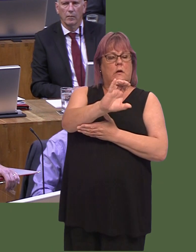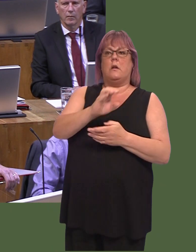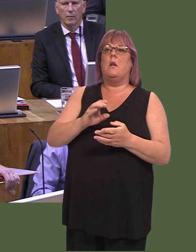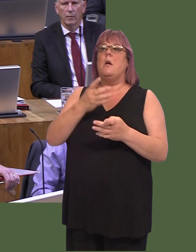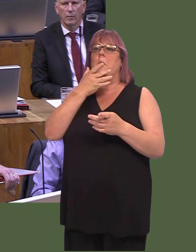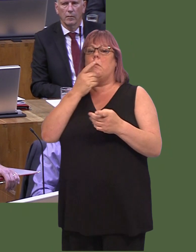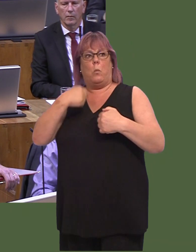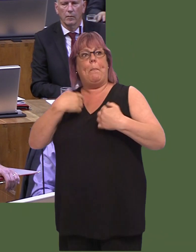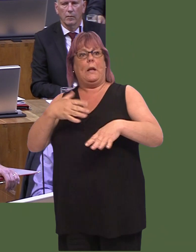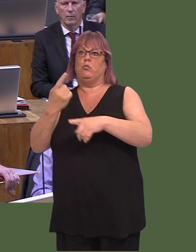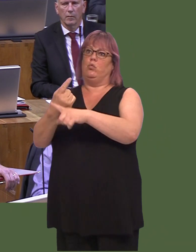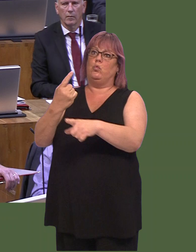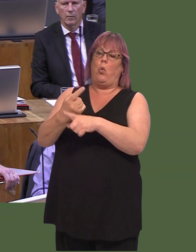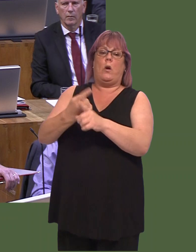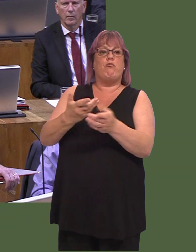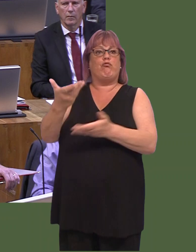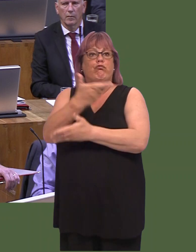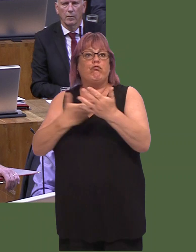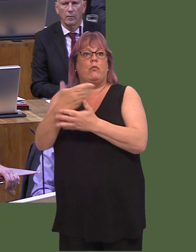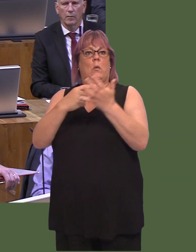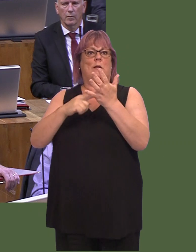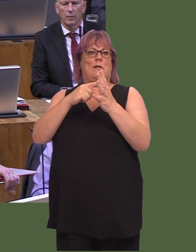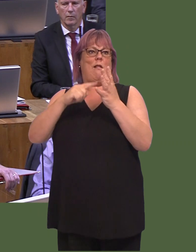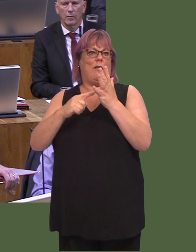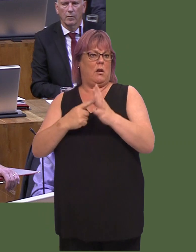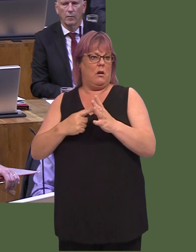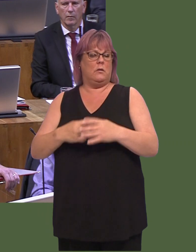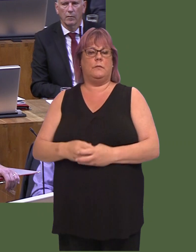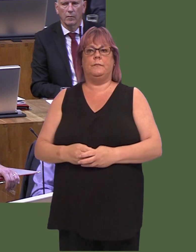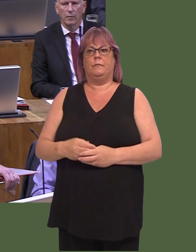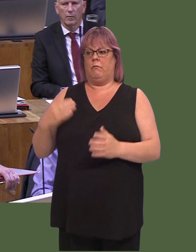on the table, the talking that's taken place, the engagement that we've had with Tata.